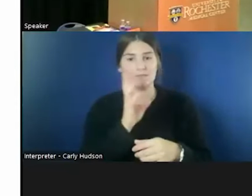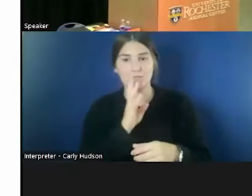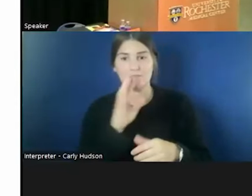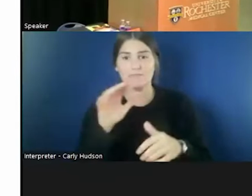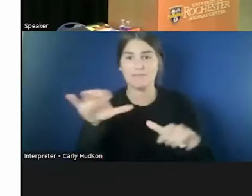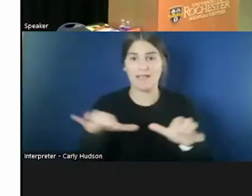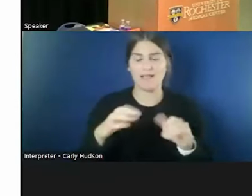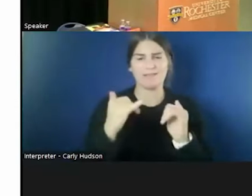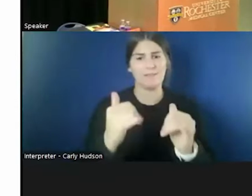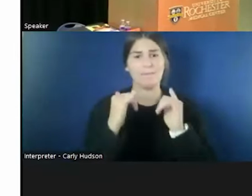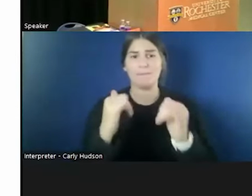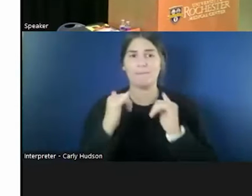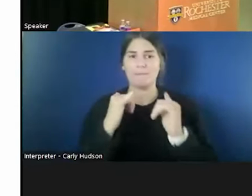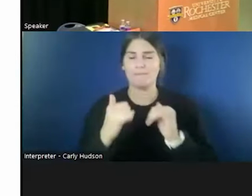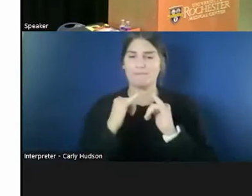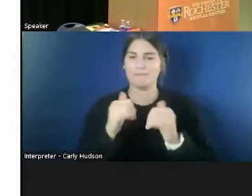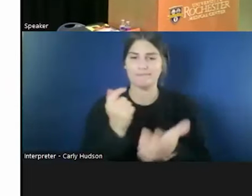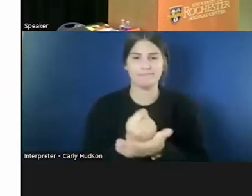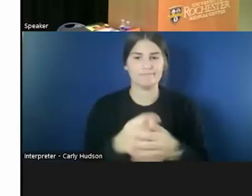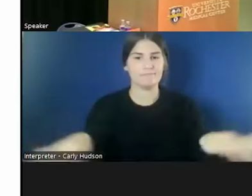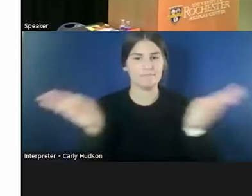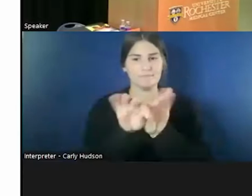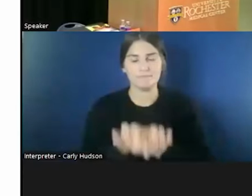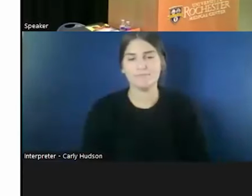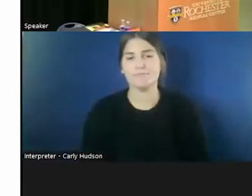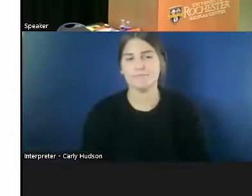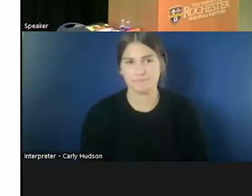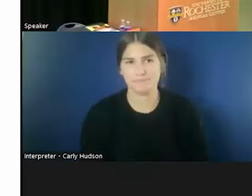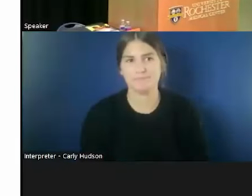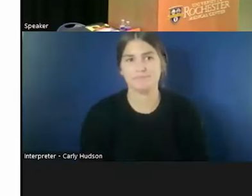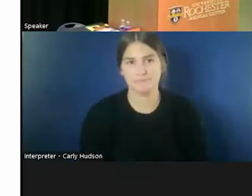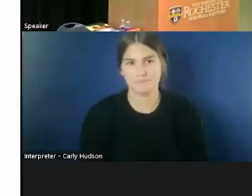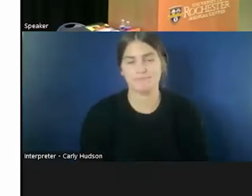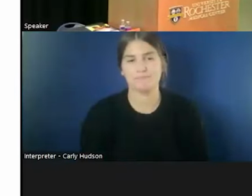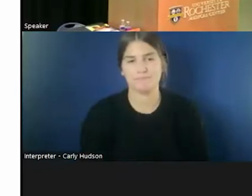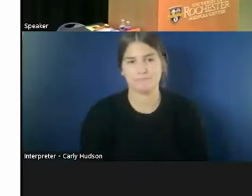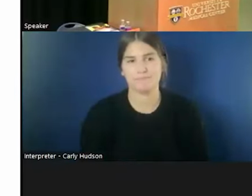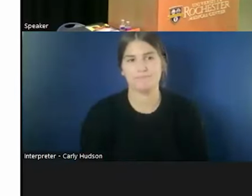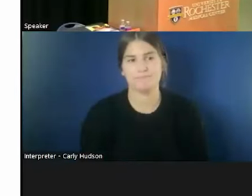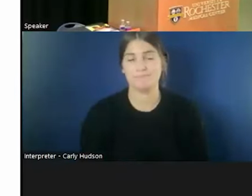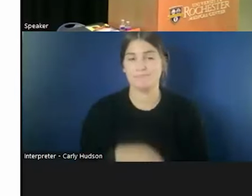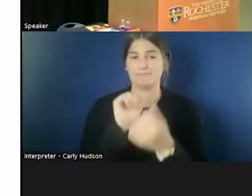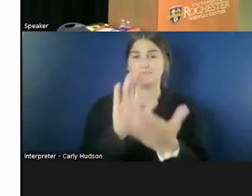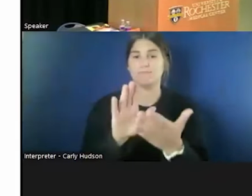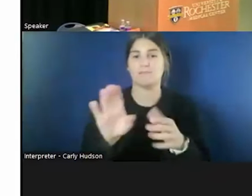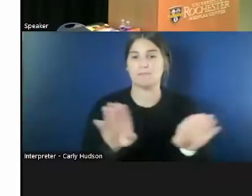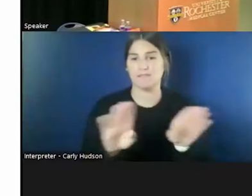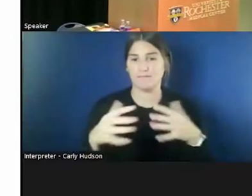important we also need to address behavioral health conditions that are sending Latinos to